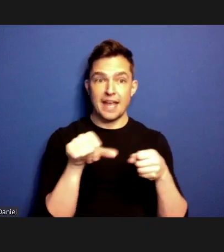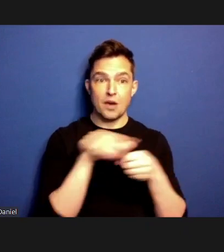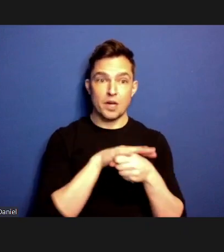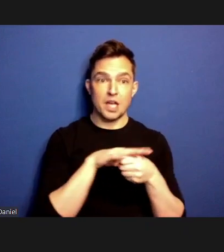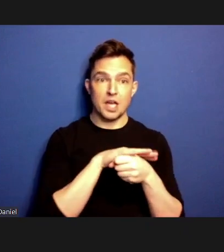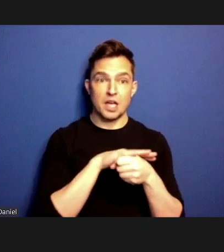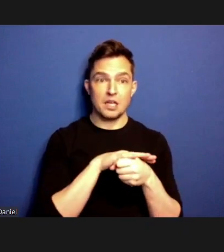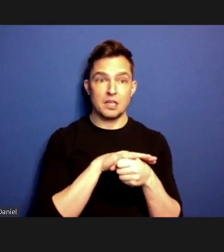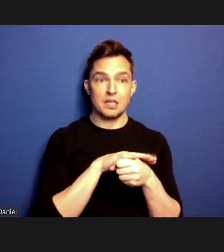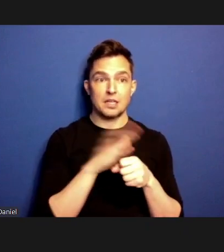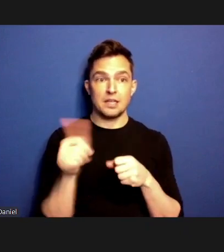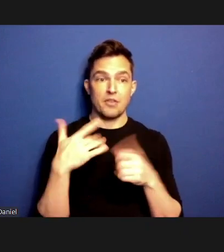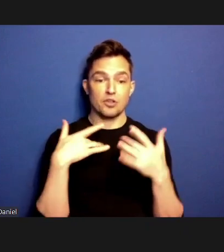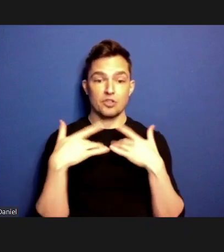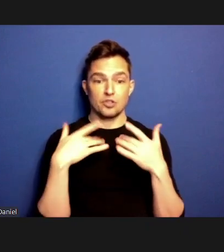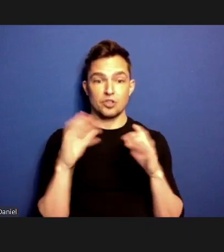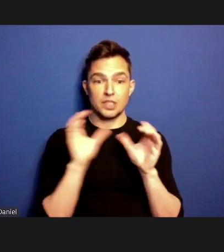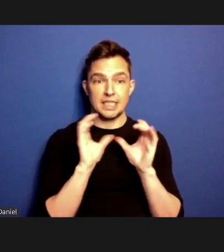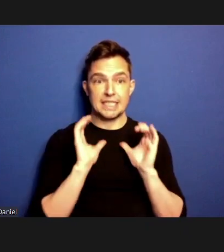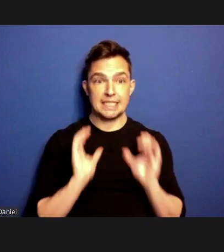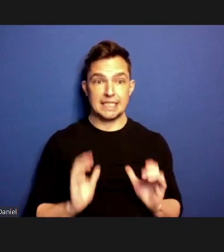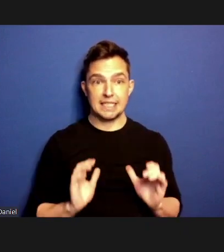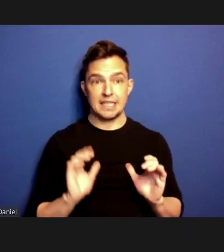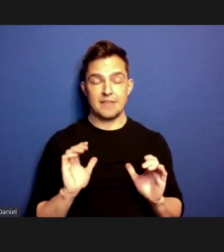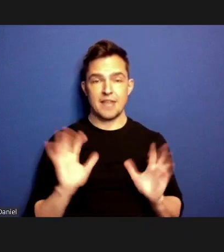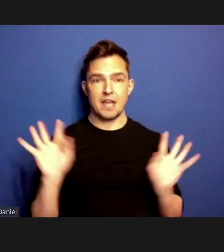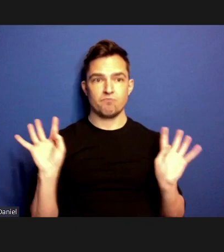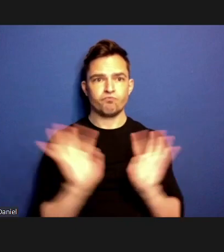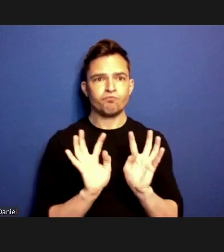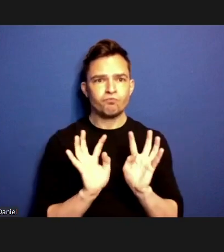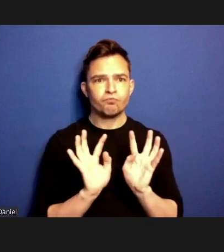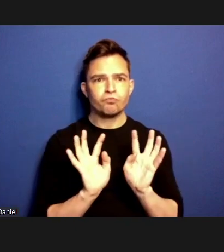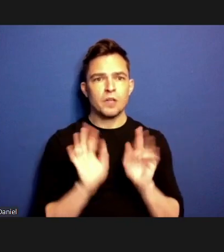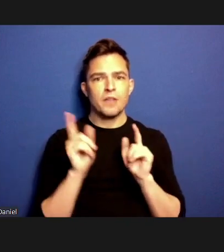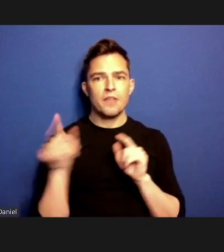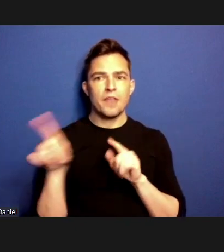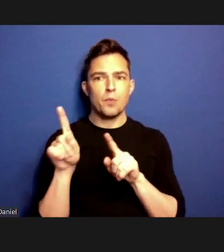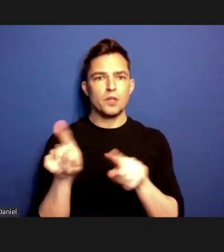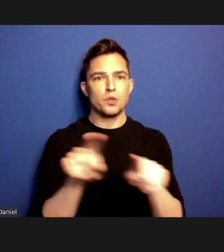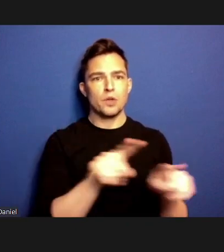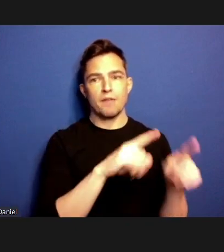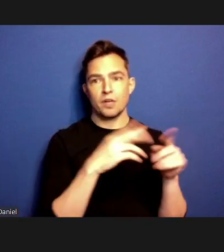concerned citizens riled up. They went to every town hall meeting and they let their